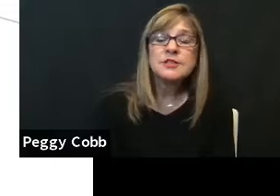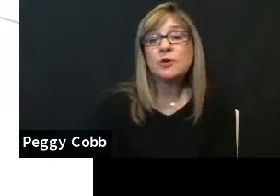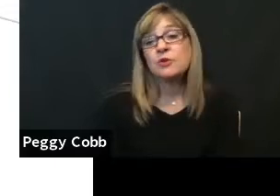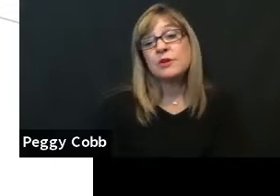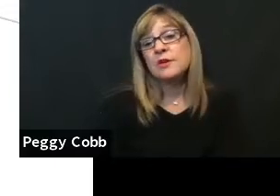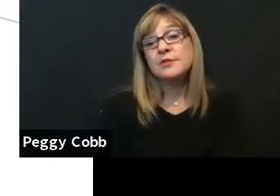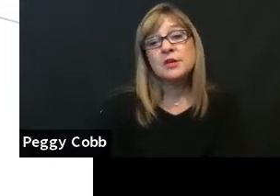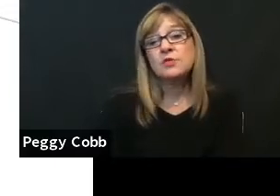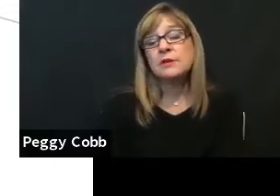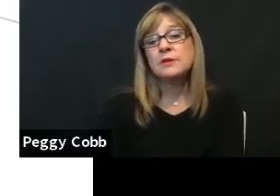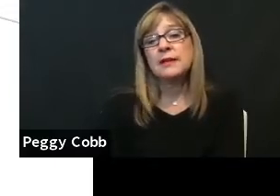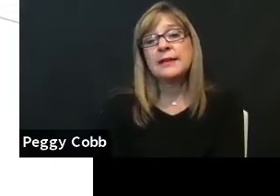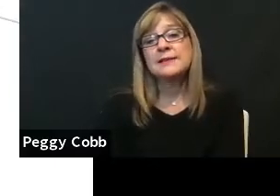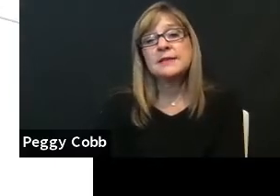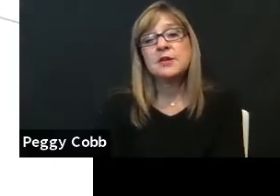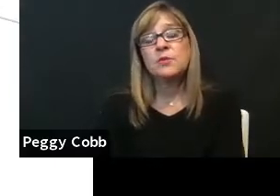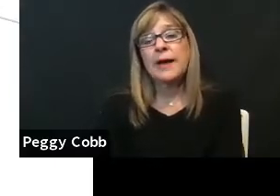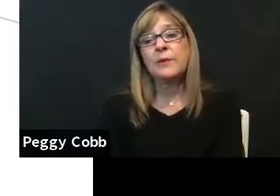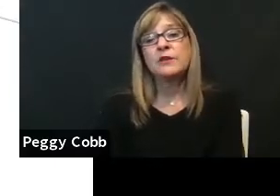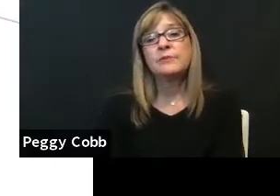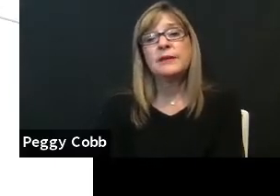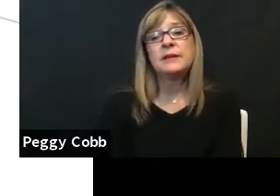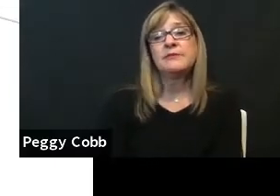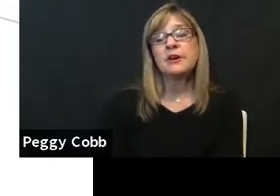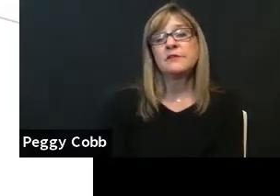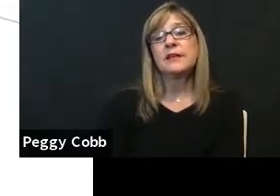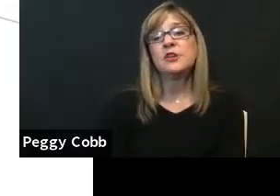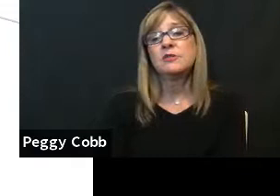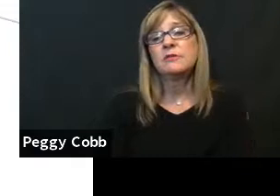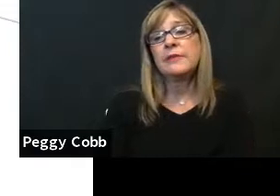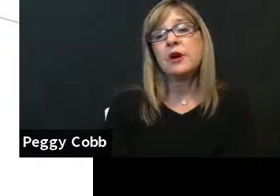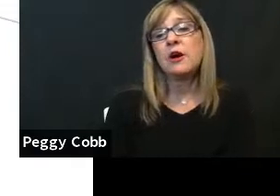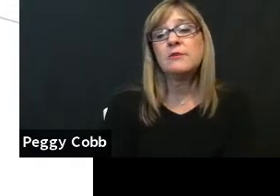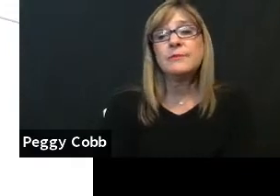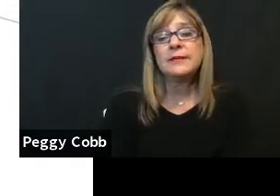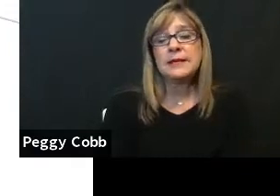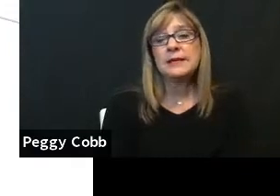So you could also let us know how we could be involved in the ARD meeting.